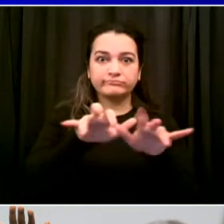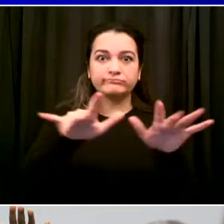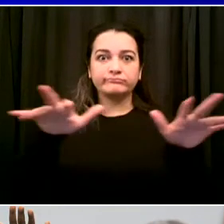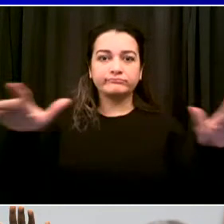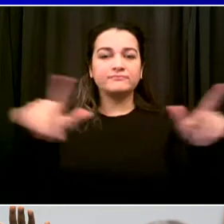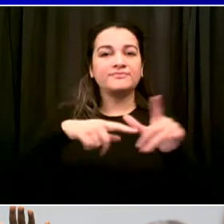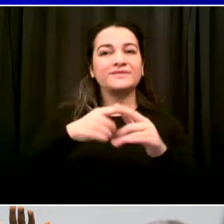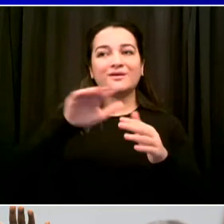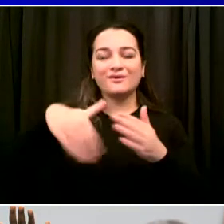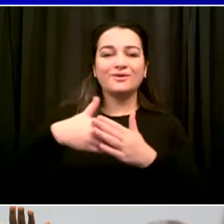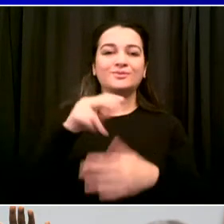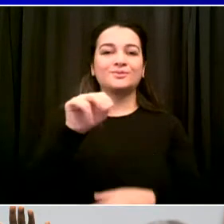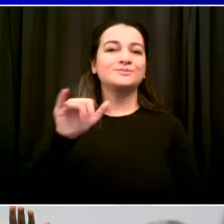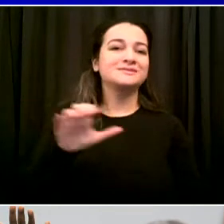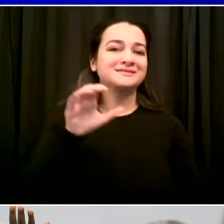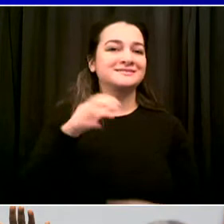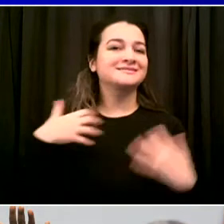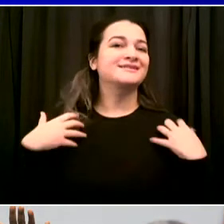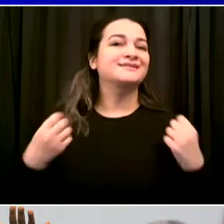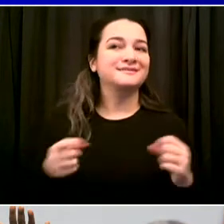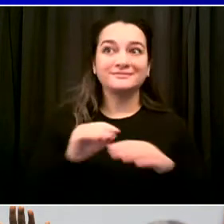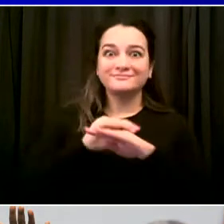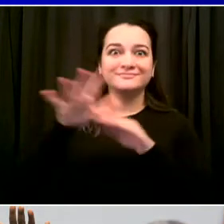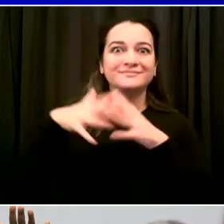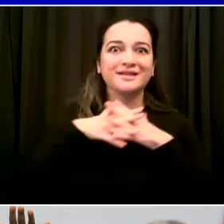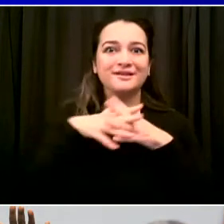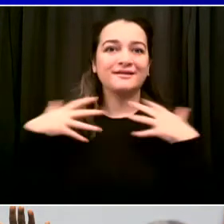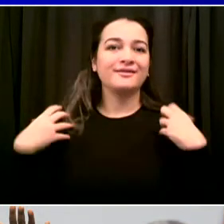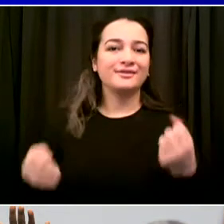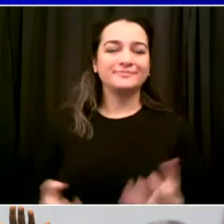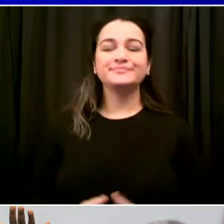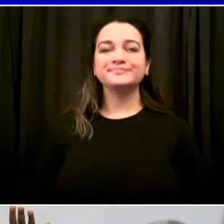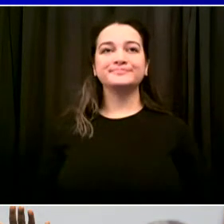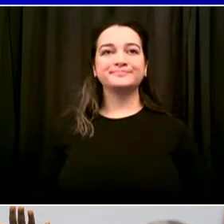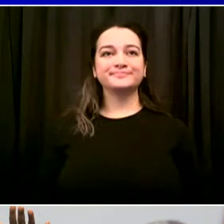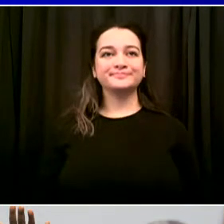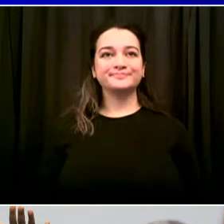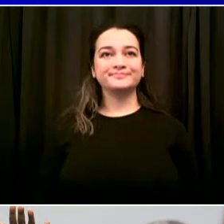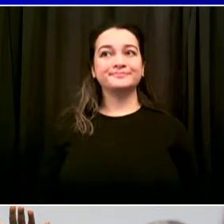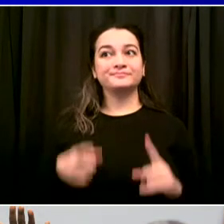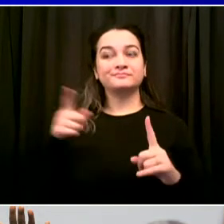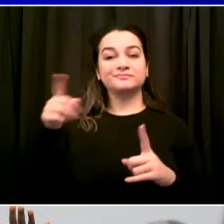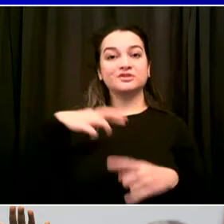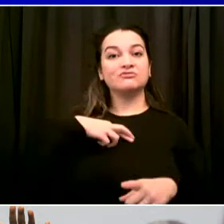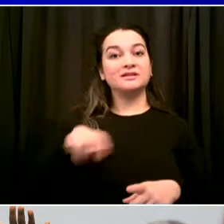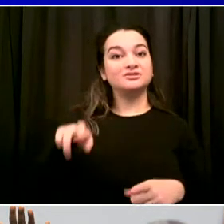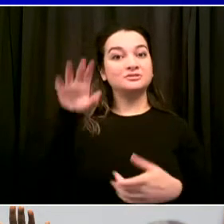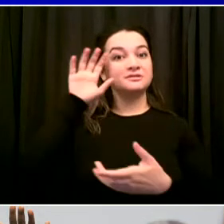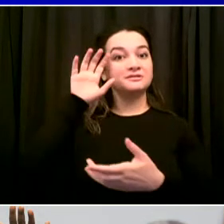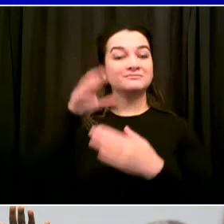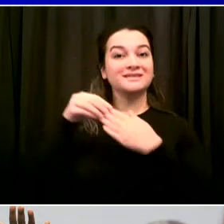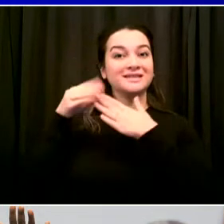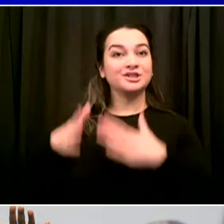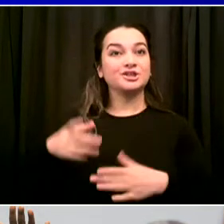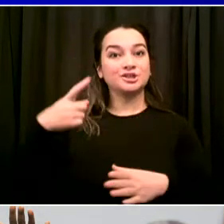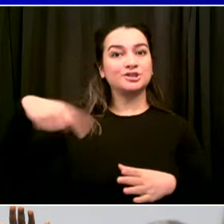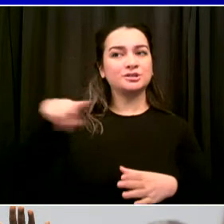THE FRONT LINES ALL THE TIME, THEY'RE HELPING FAMILIES IN DISTRESS, THEY ARE WORKING WITH